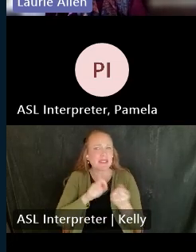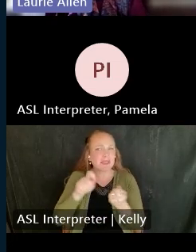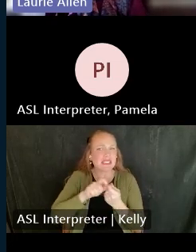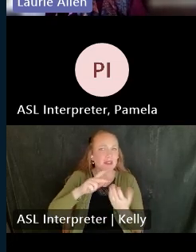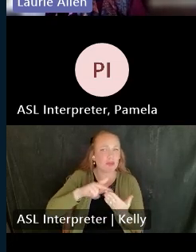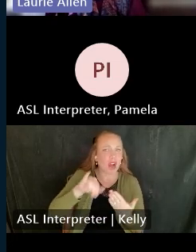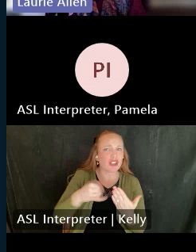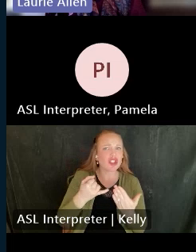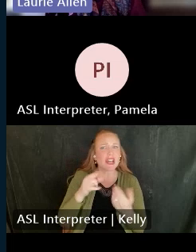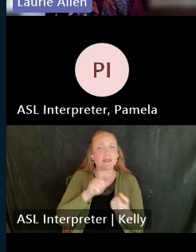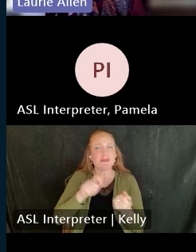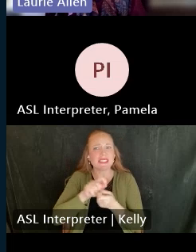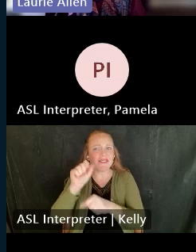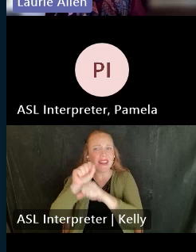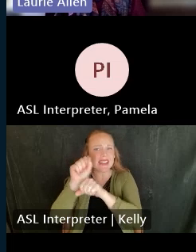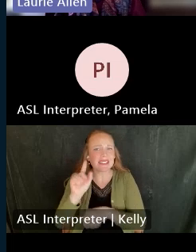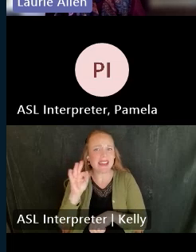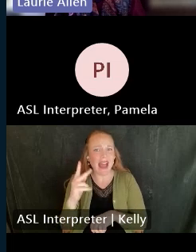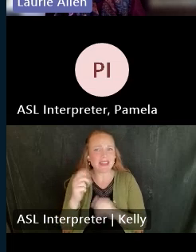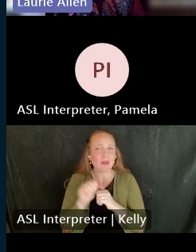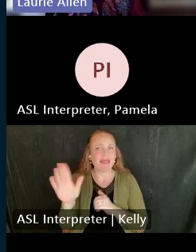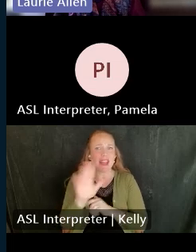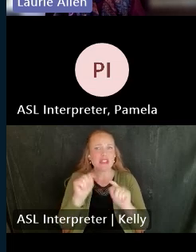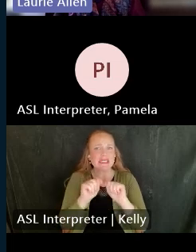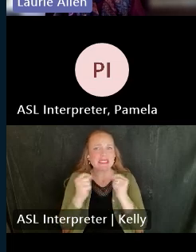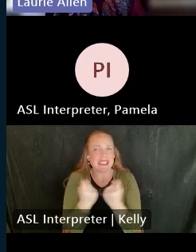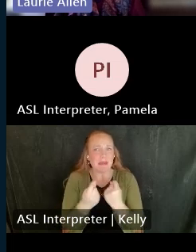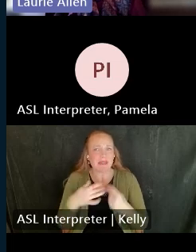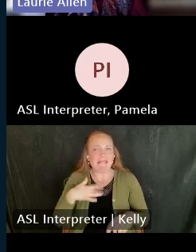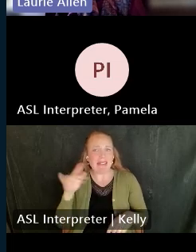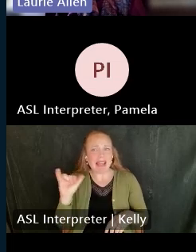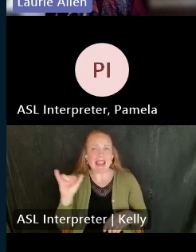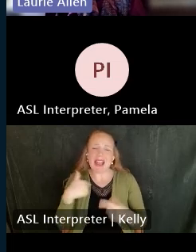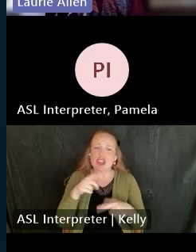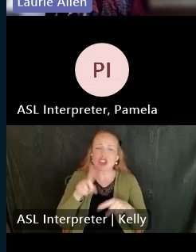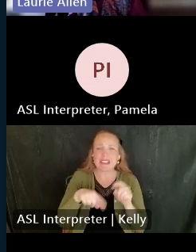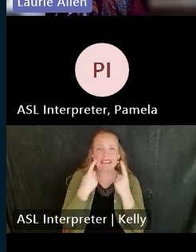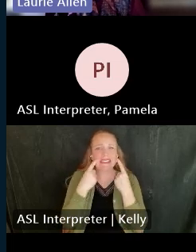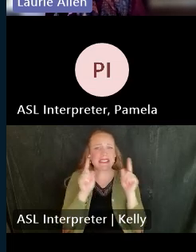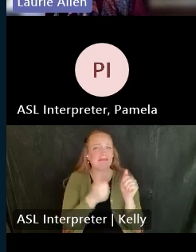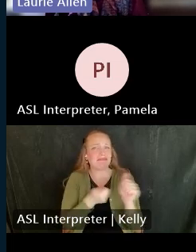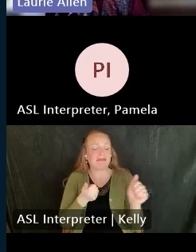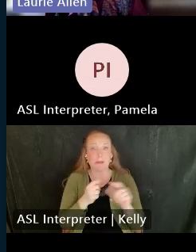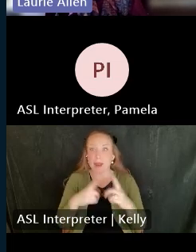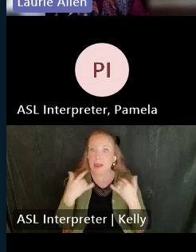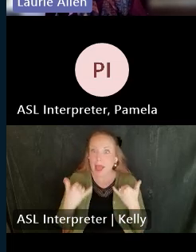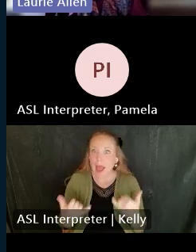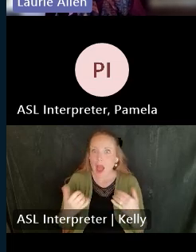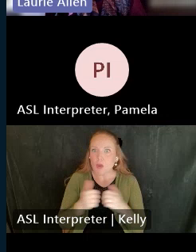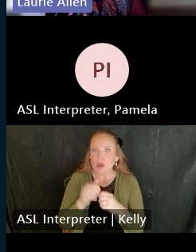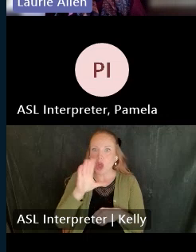within their team because they were afraid they would not be able to to succeed. And now with Copilot, they feel like they have the tools